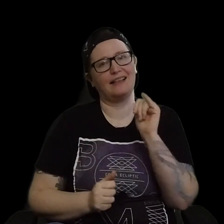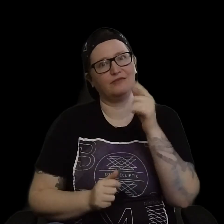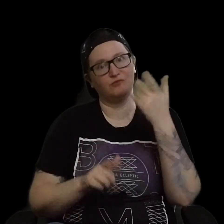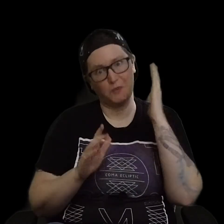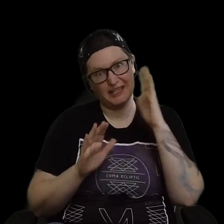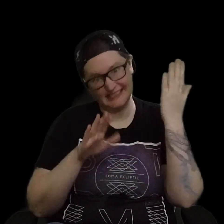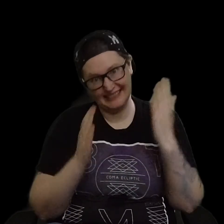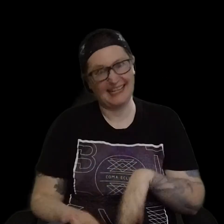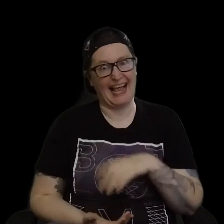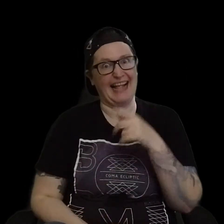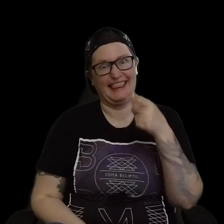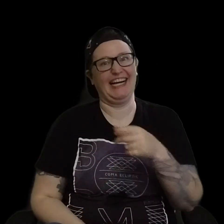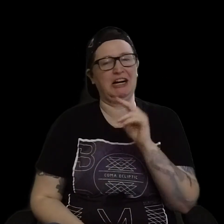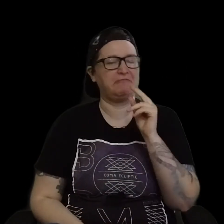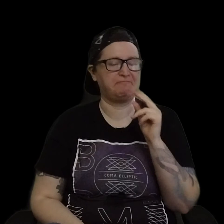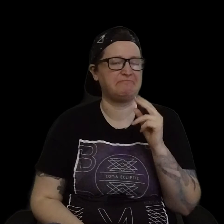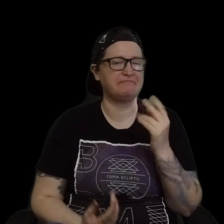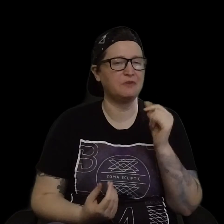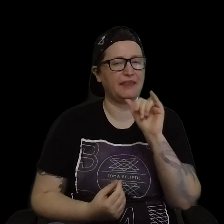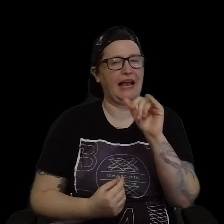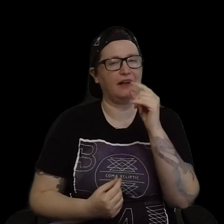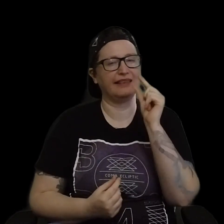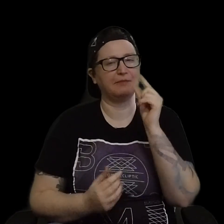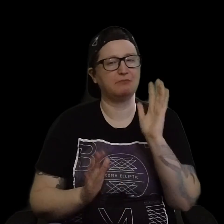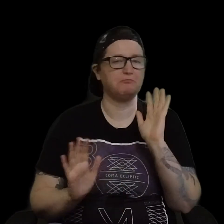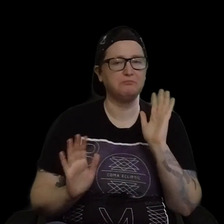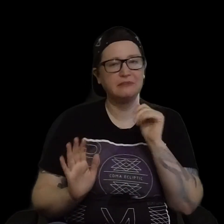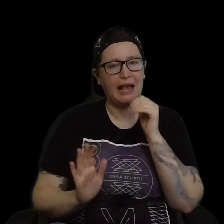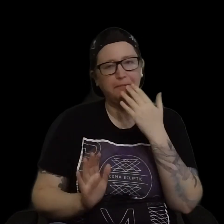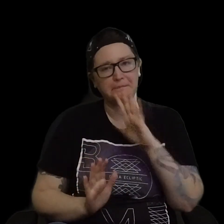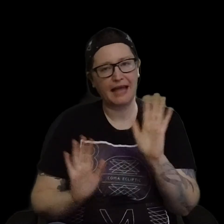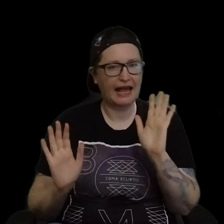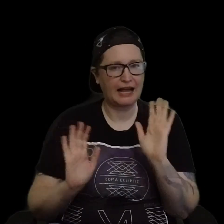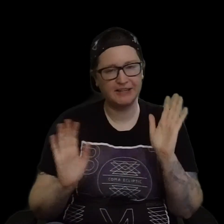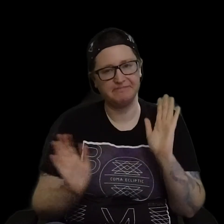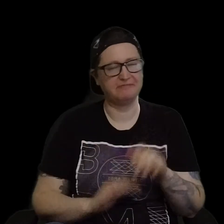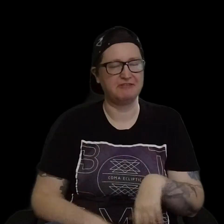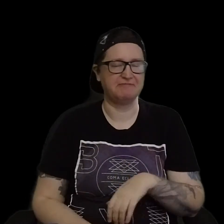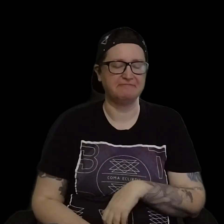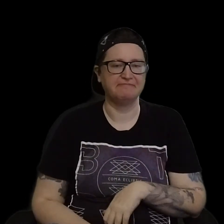negative effects but it's like you're gonna die in there you won't but just small small effects